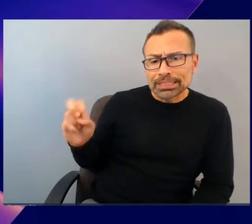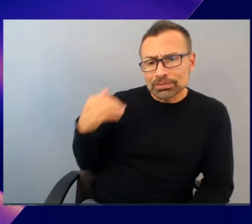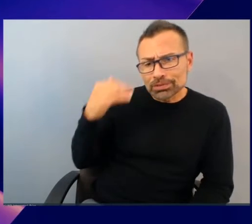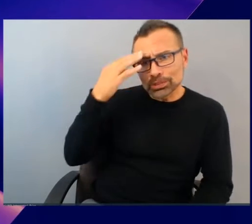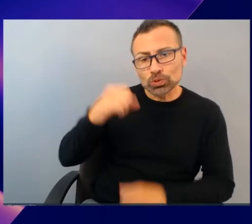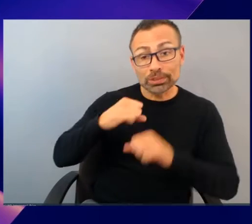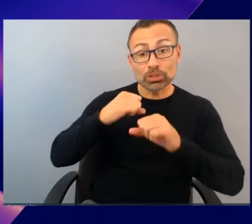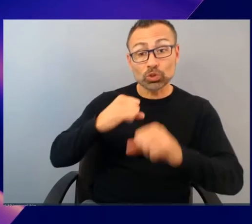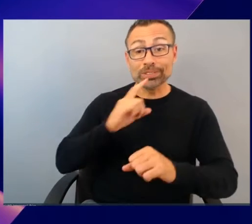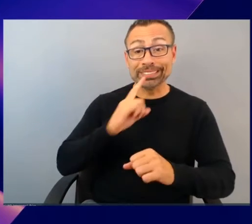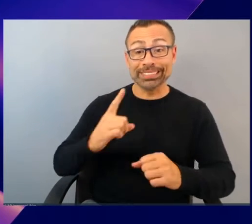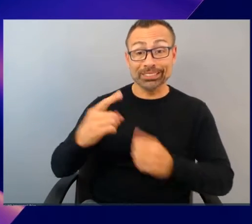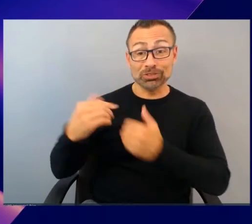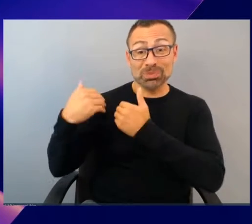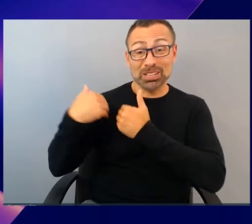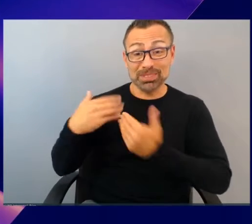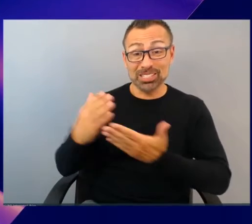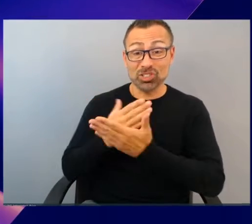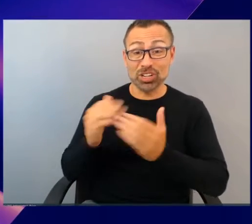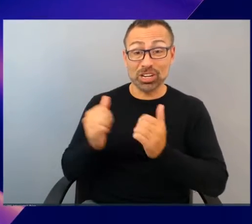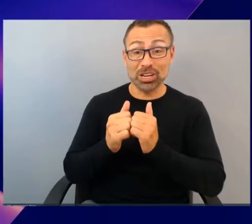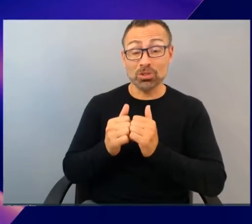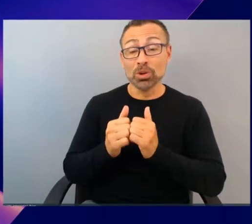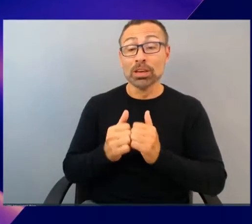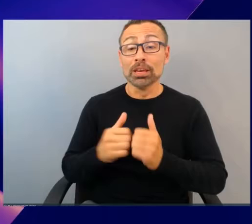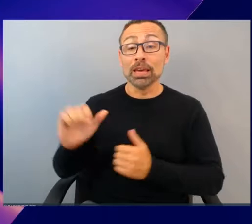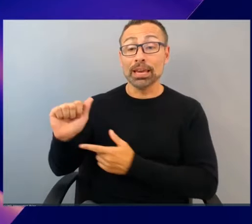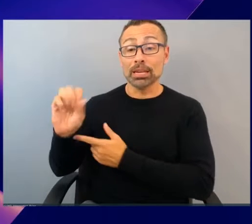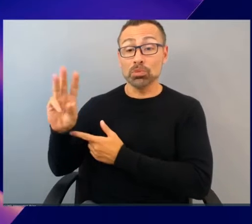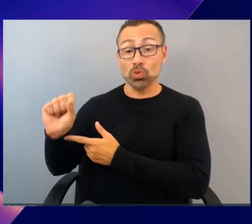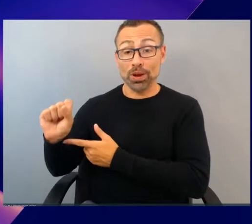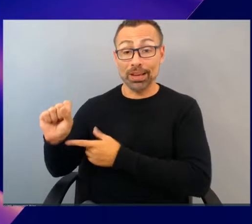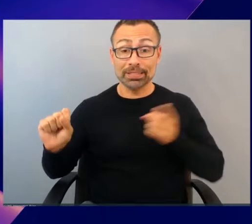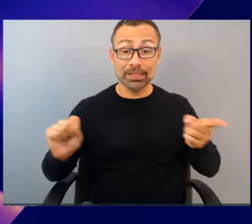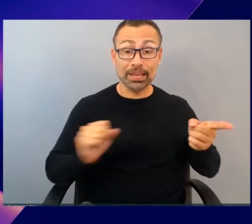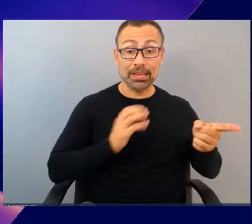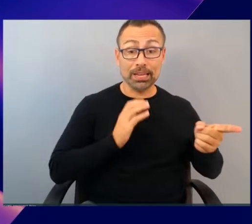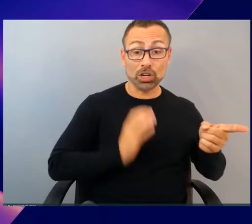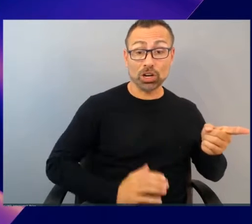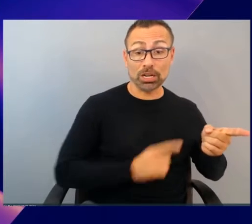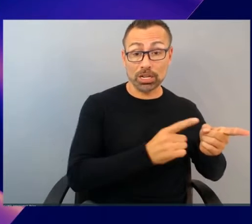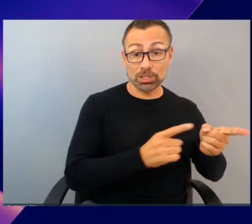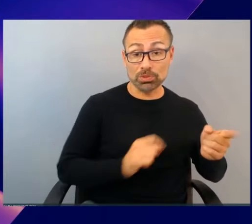between AWS and our customers. And AWS is responsible for protecting the infrastructure,